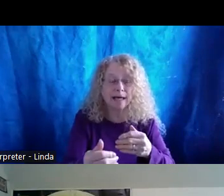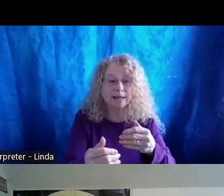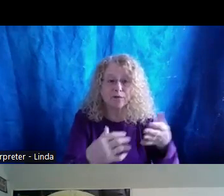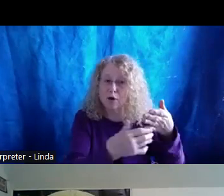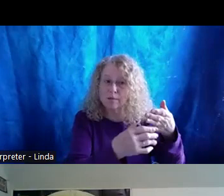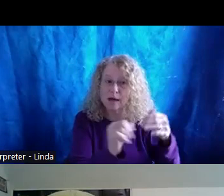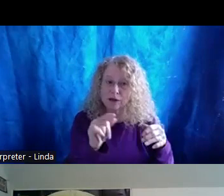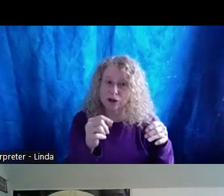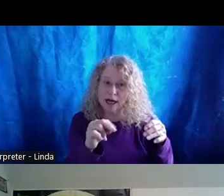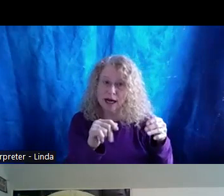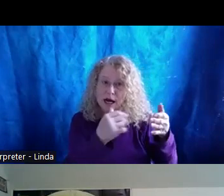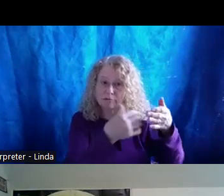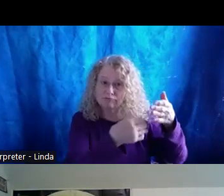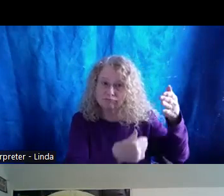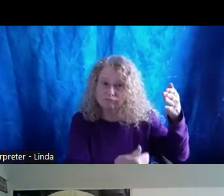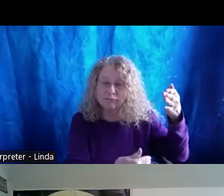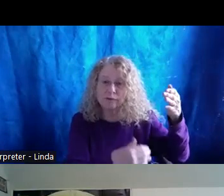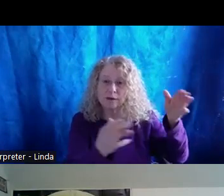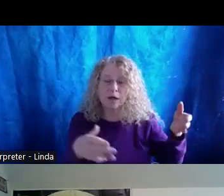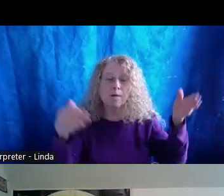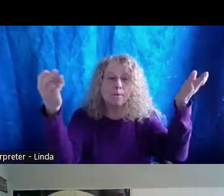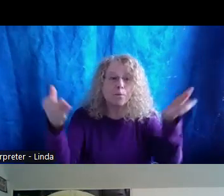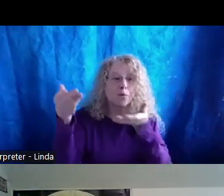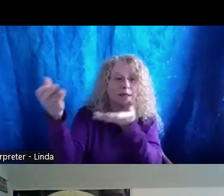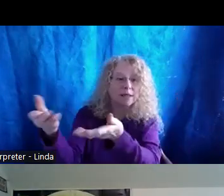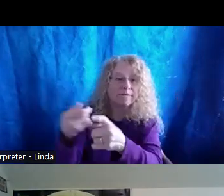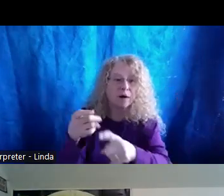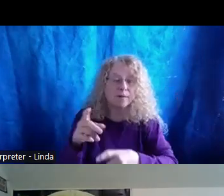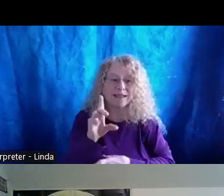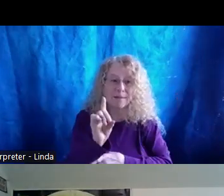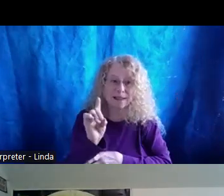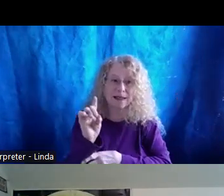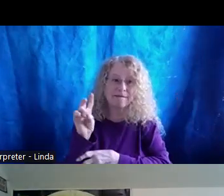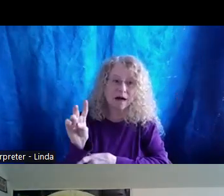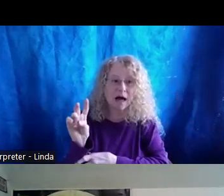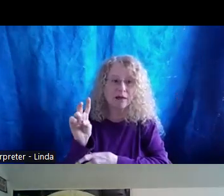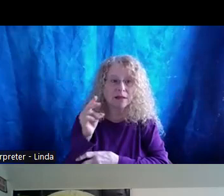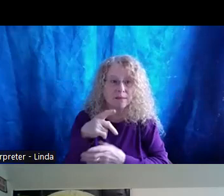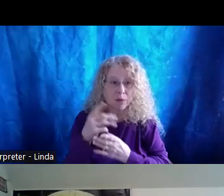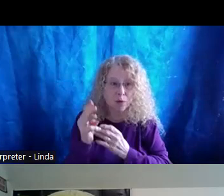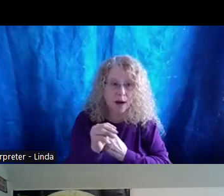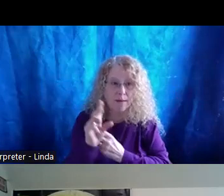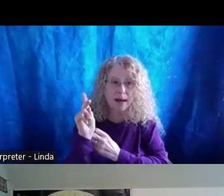AND THAT IS A PRESENTATION FROM THE DOMESTIC VIOLENCE PROGRAM IS KIRSTEN ON?